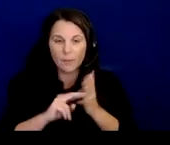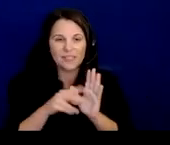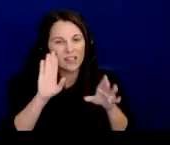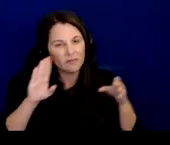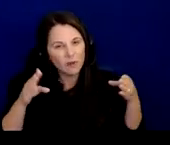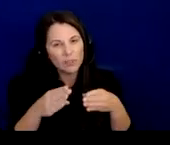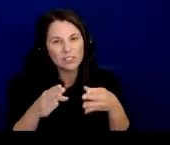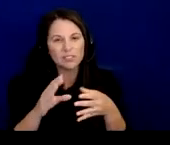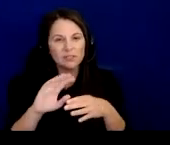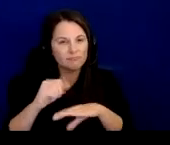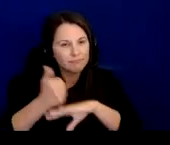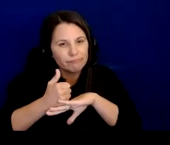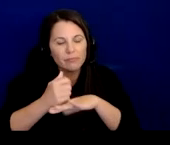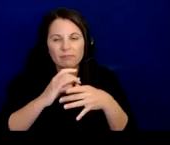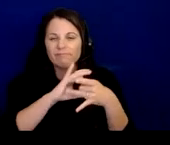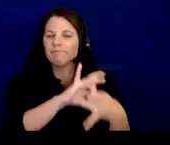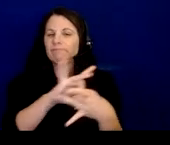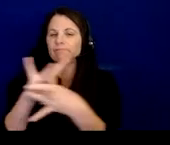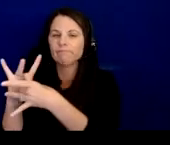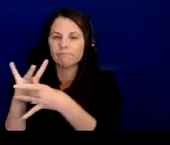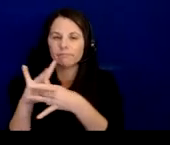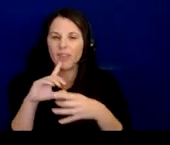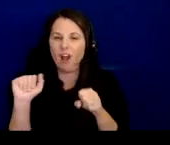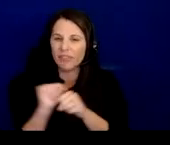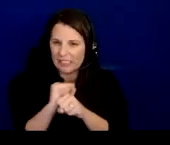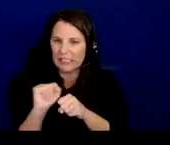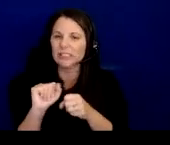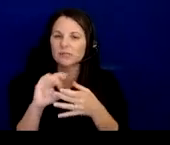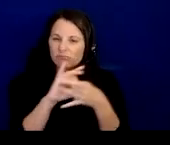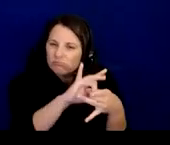Again, if a community organization or community general has been burned